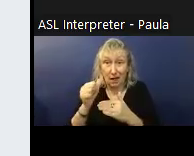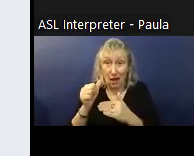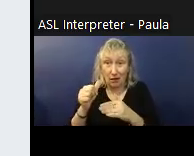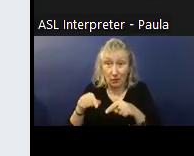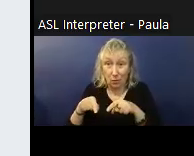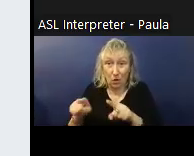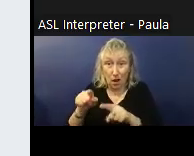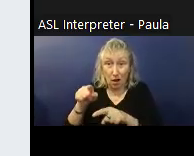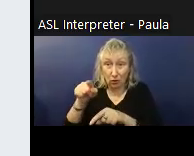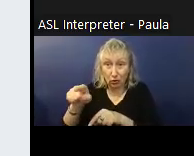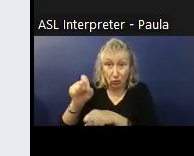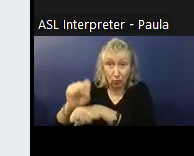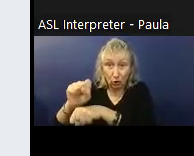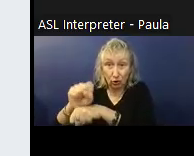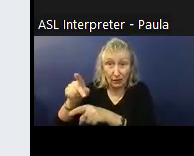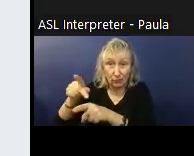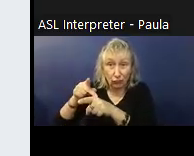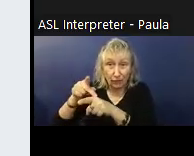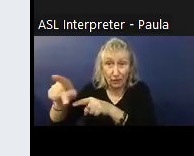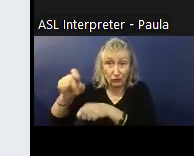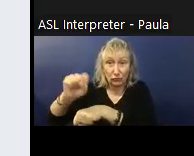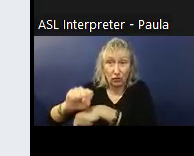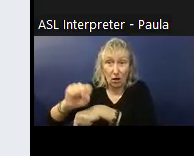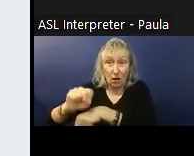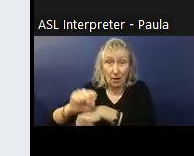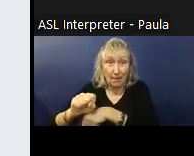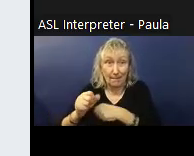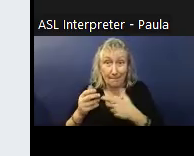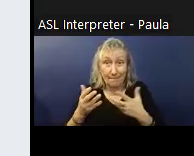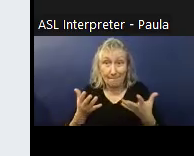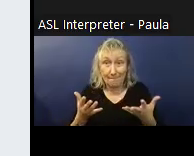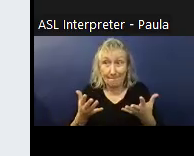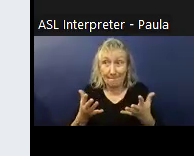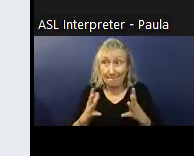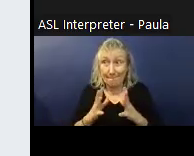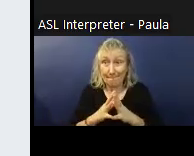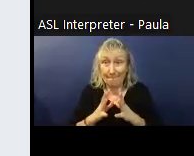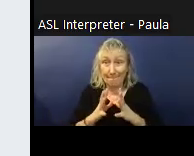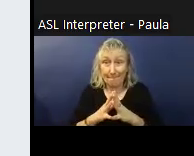capacity or your official capacity of your position.